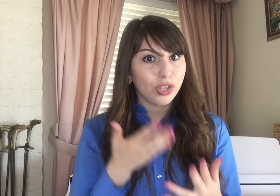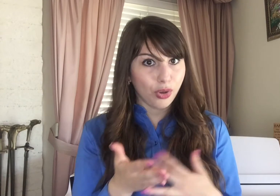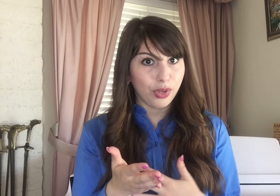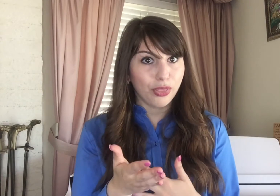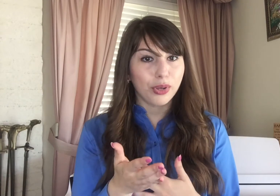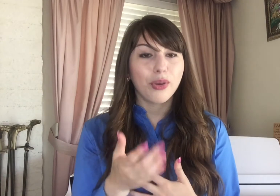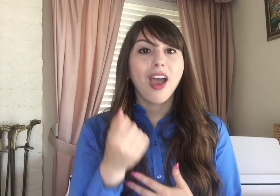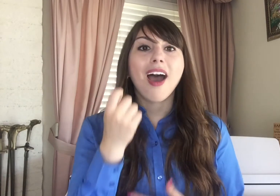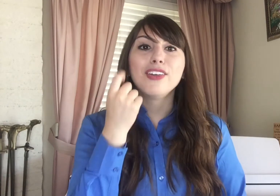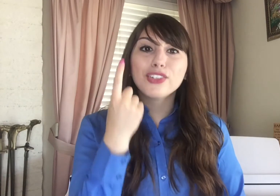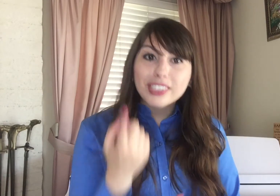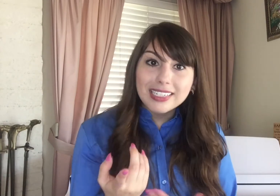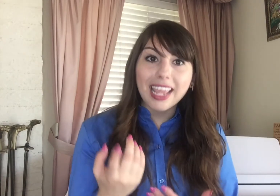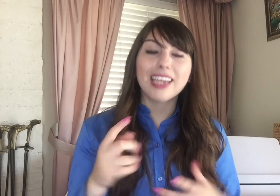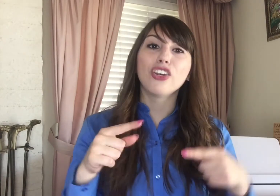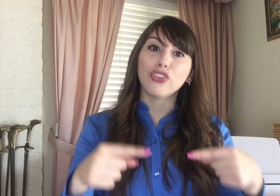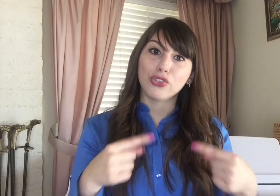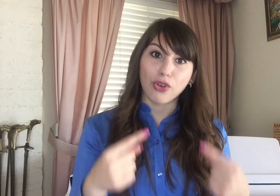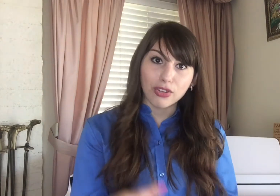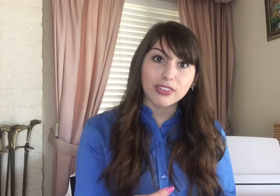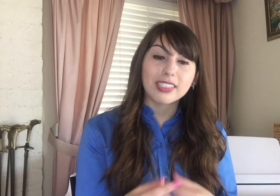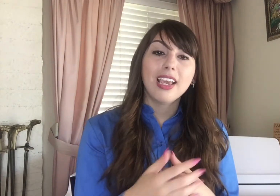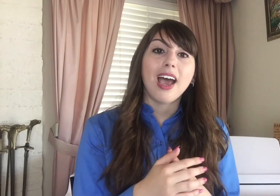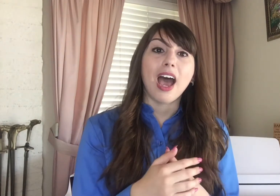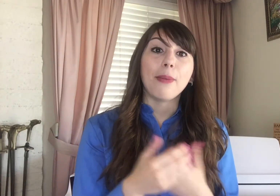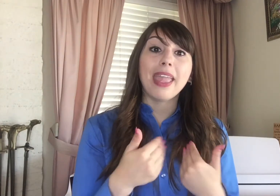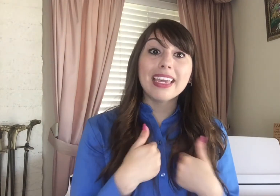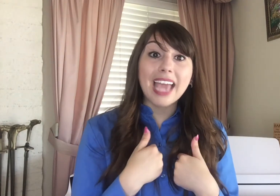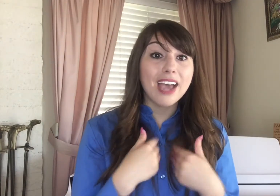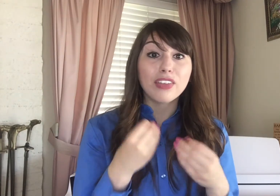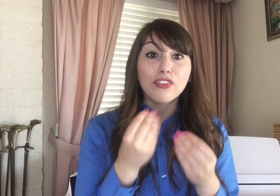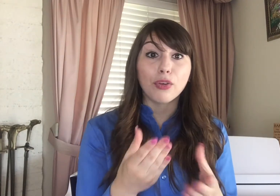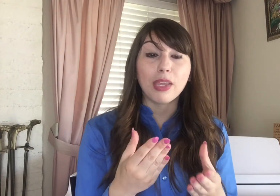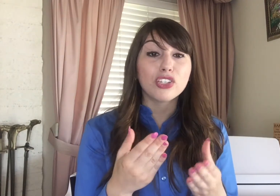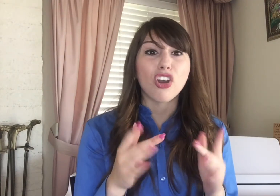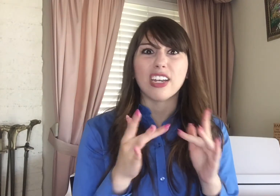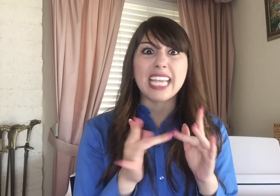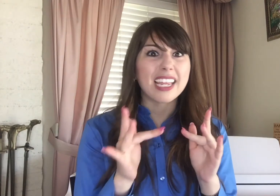they're going through, understand the struggles, and have information on the